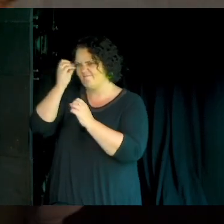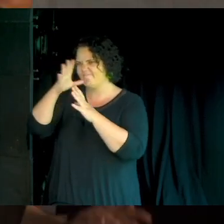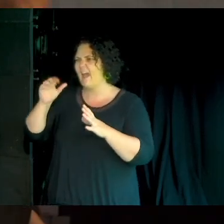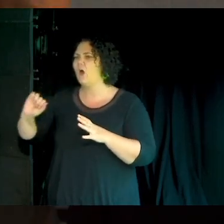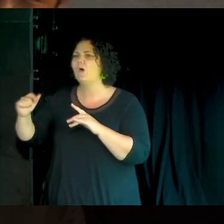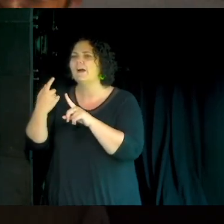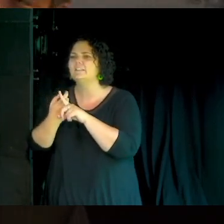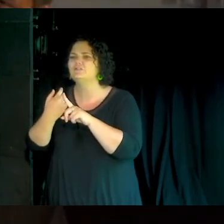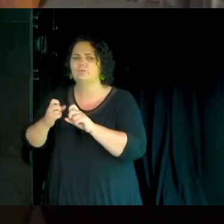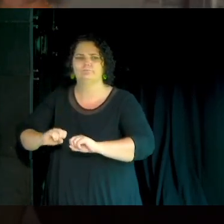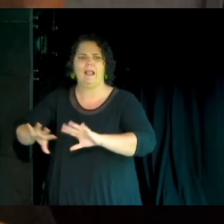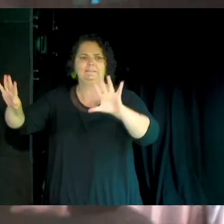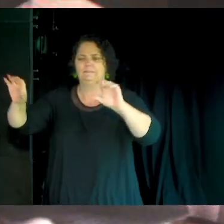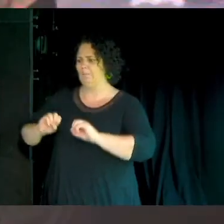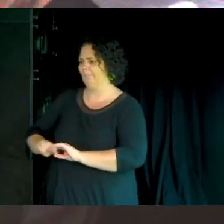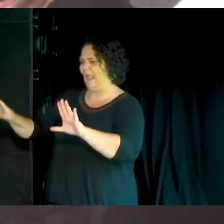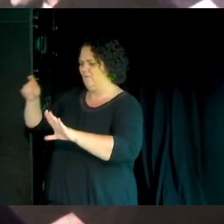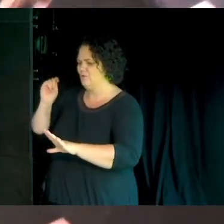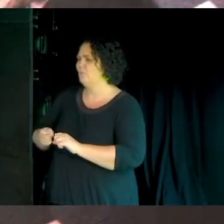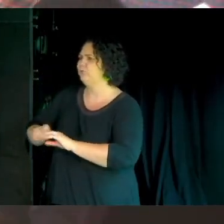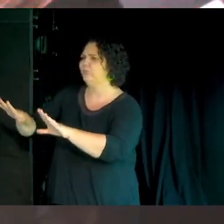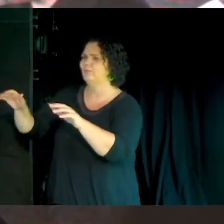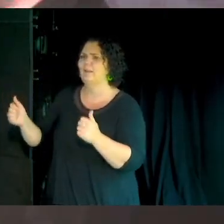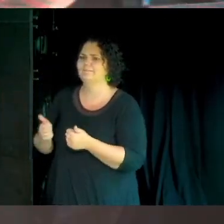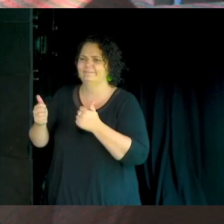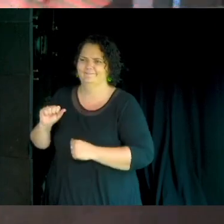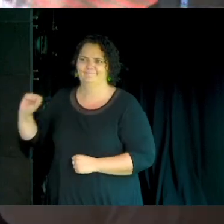that's what we do a very very deep cleaning so we with this the back of the knife